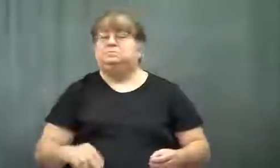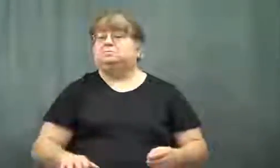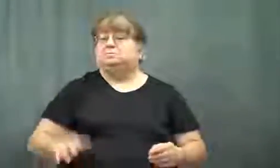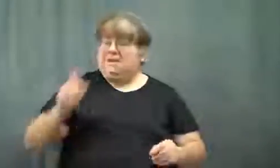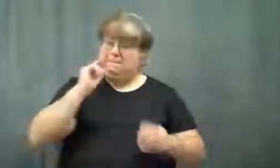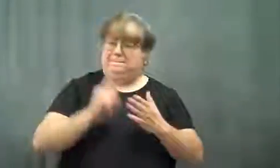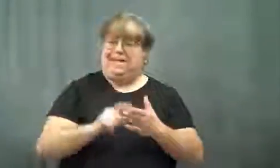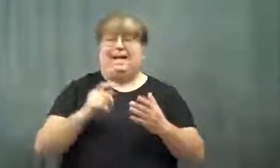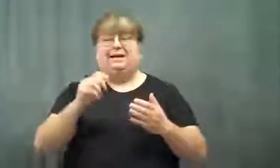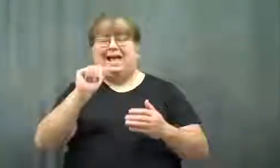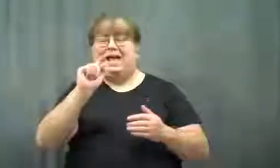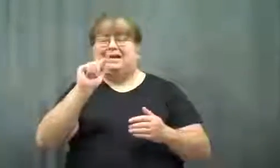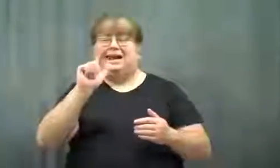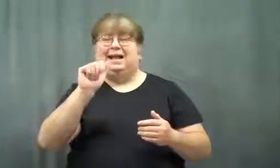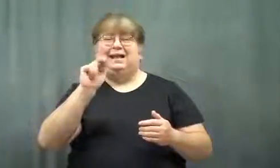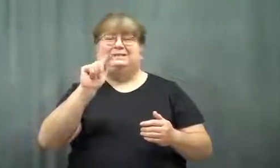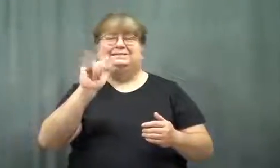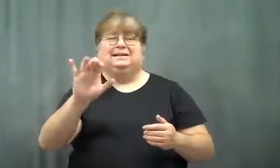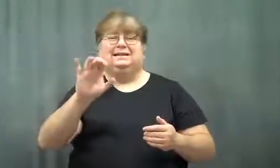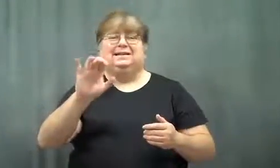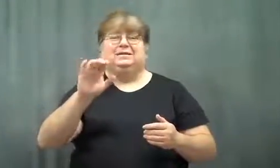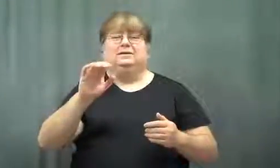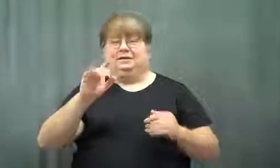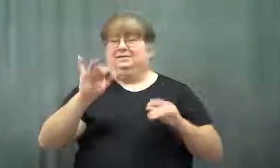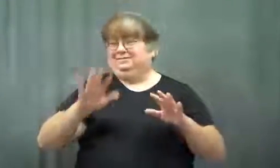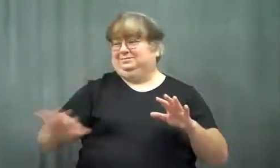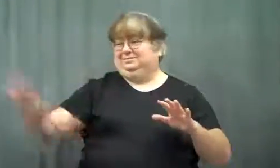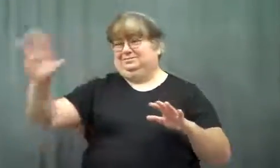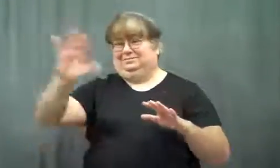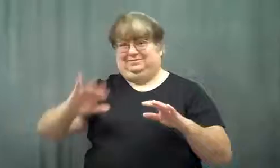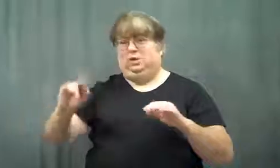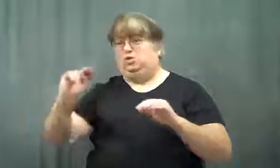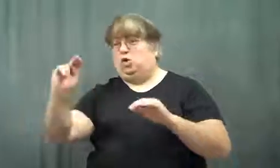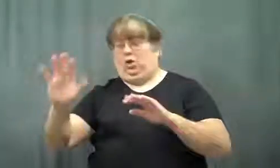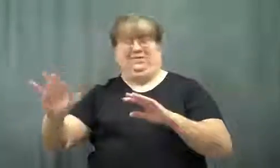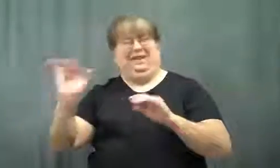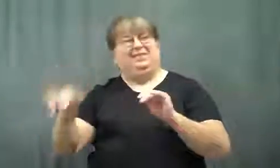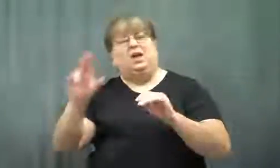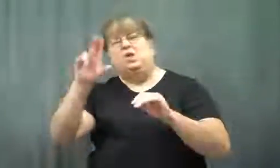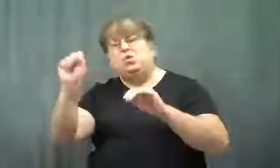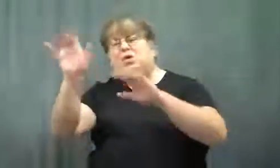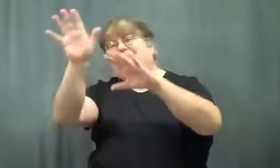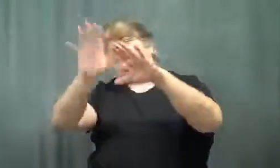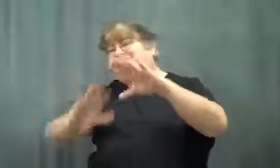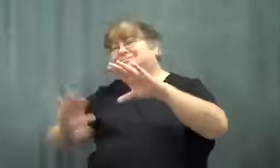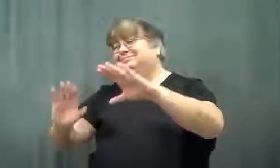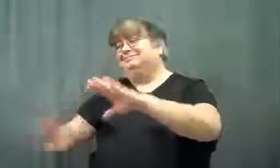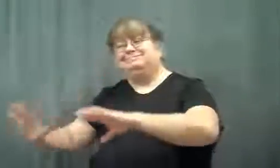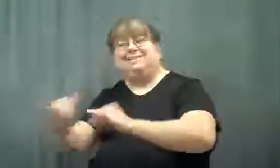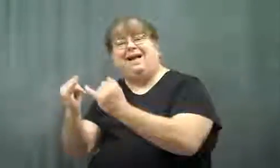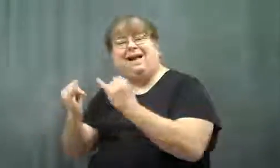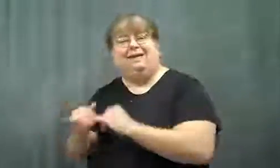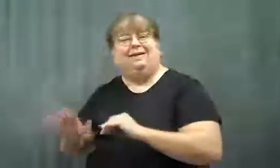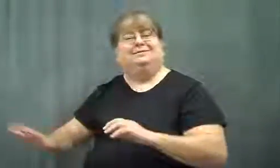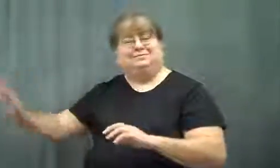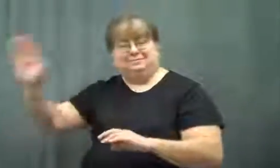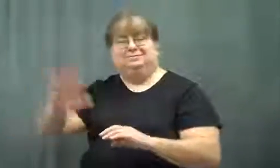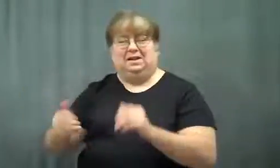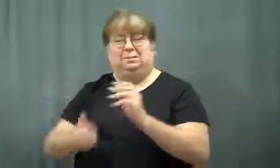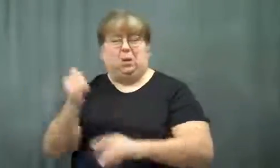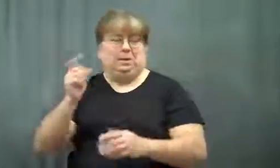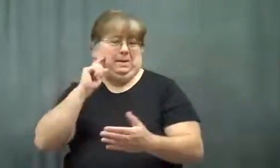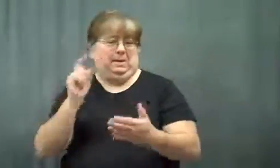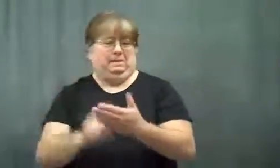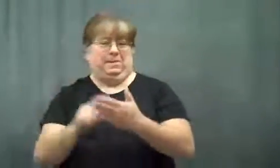In the northern Atlantic, where USA and islands are,